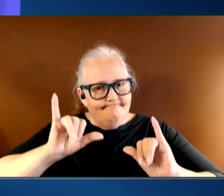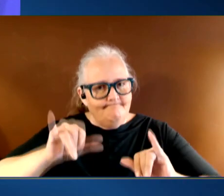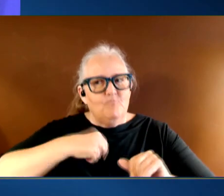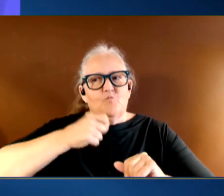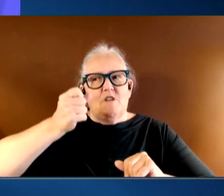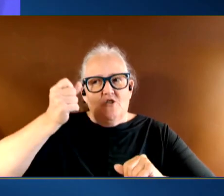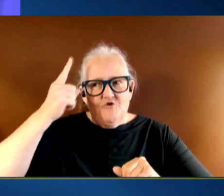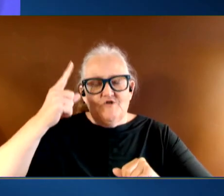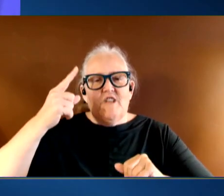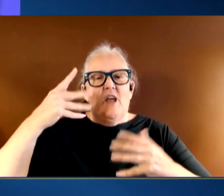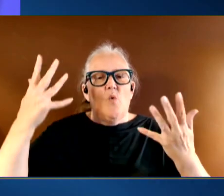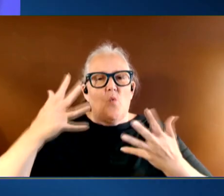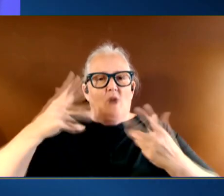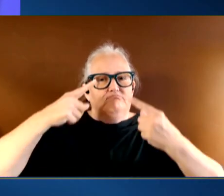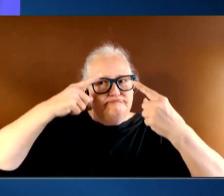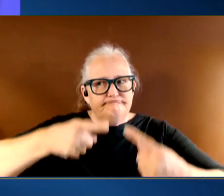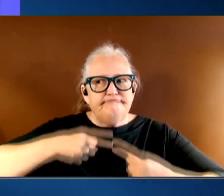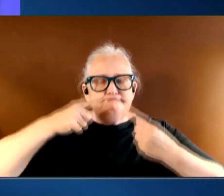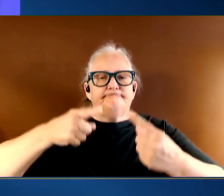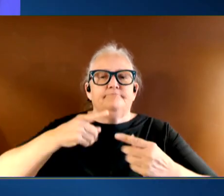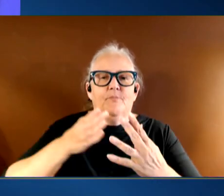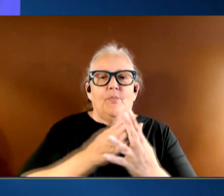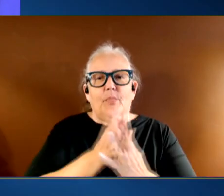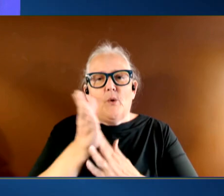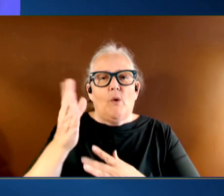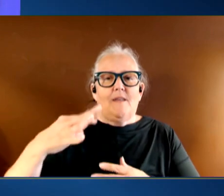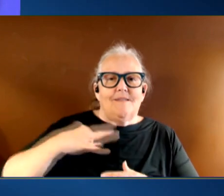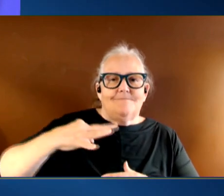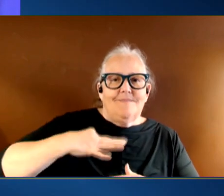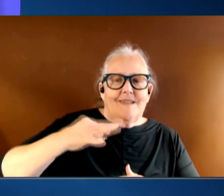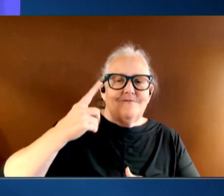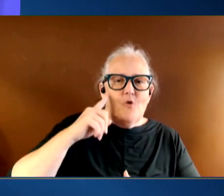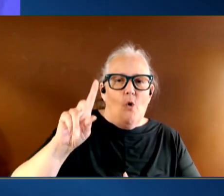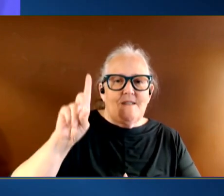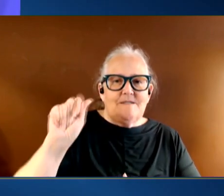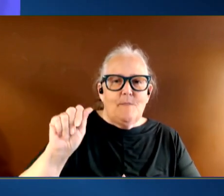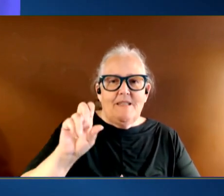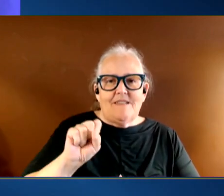going through the disability application process, right? So, in the short term,